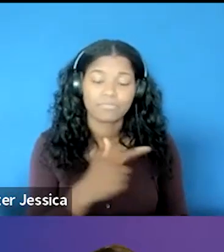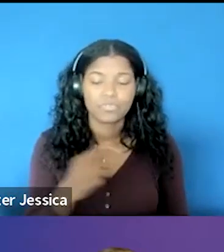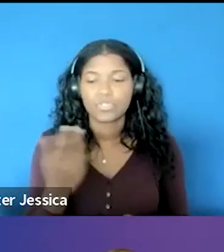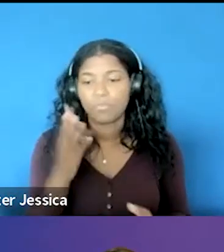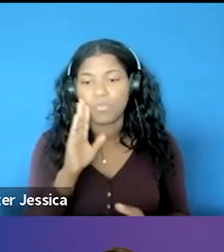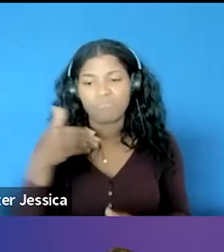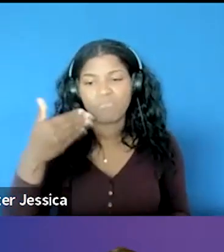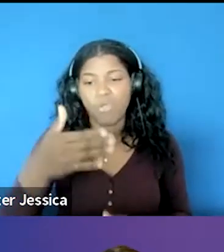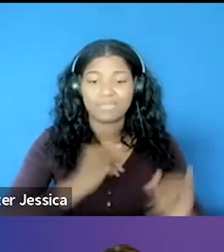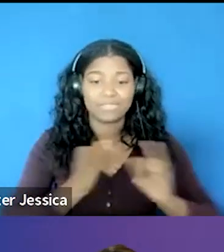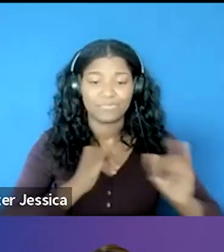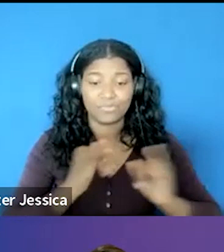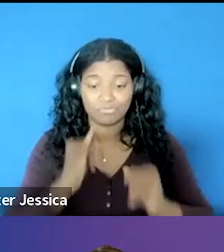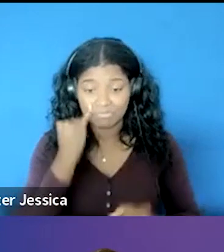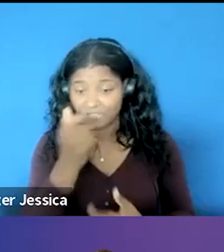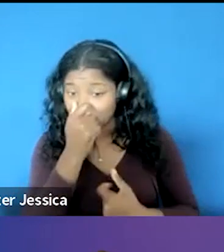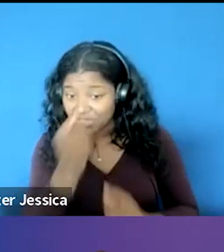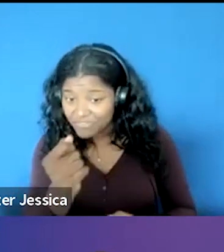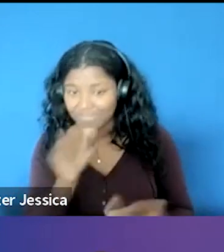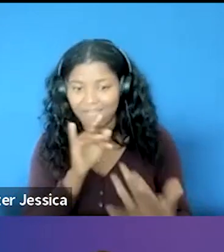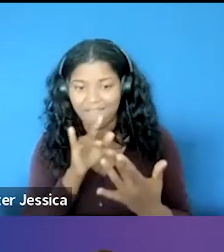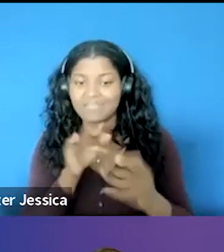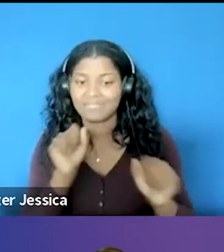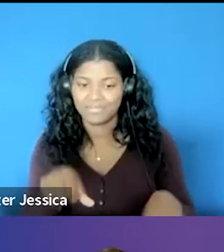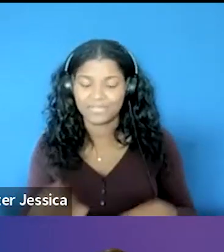And if you're interested, reach out to us. Samantha Hunter: Yes.